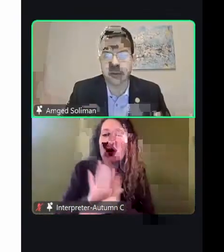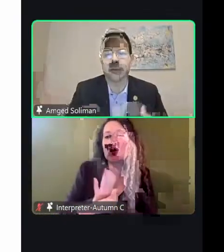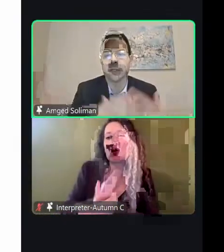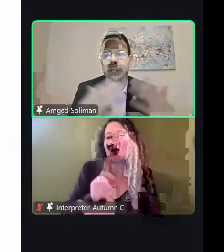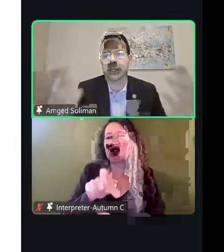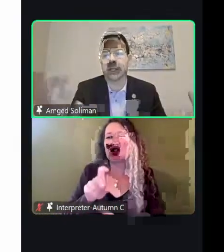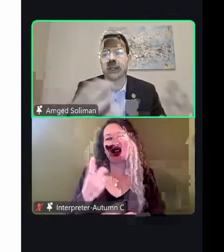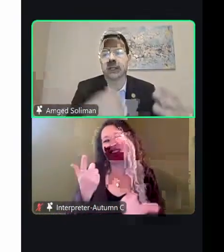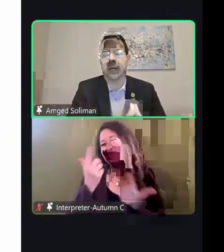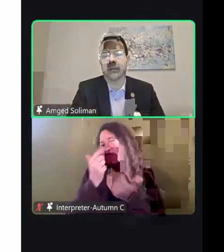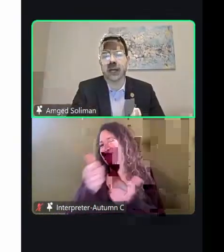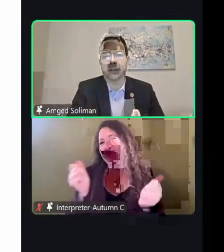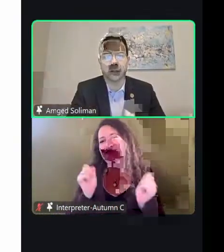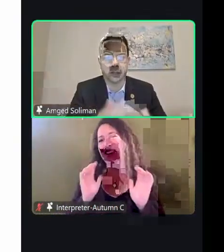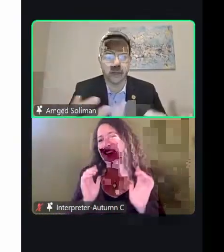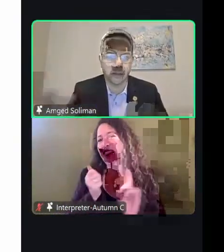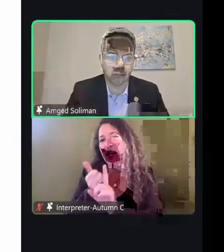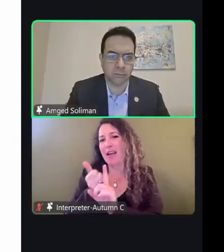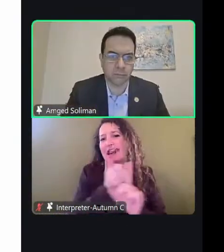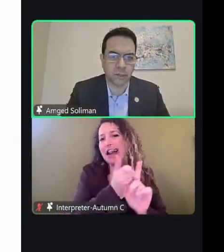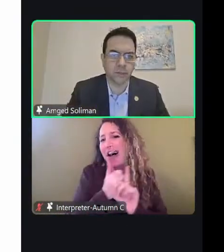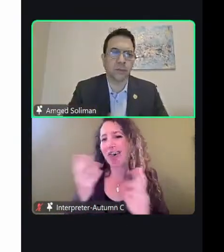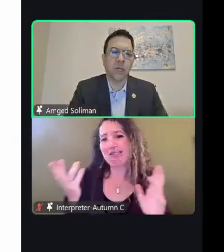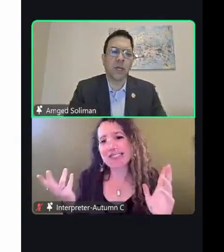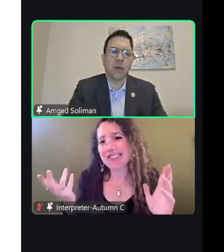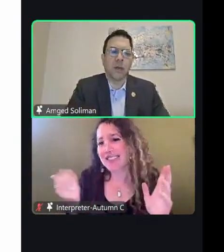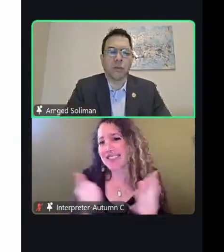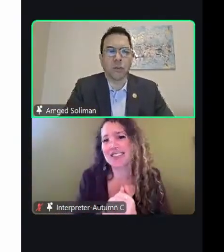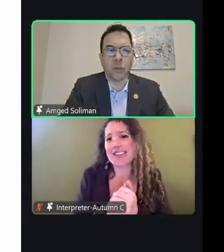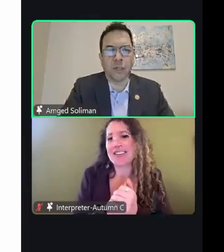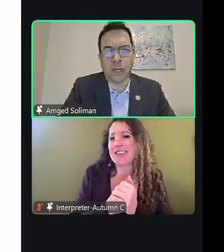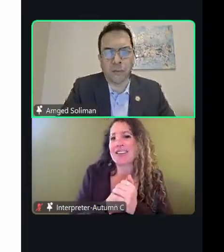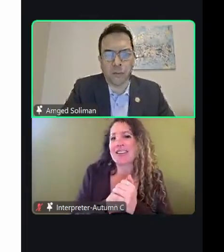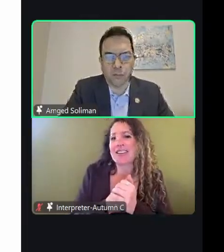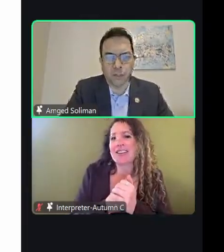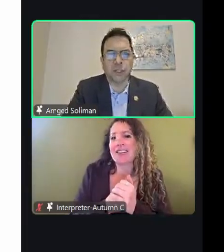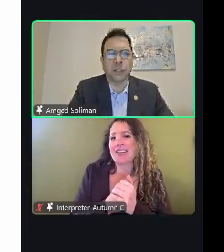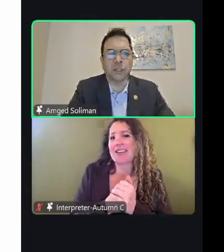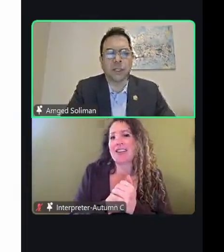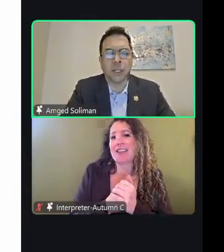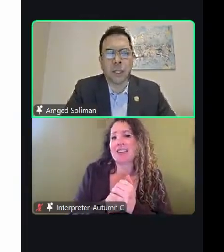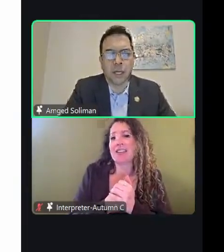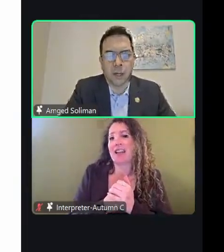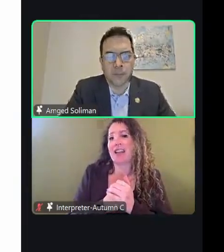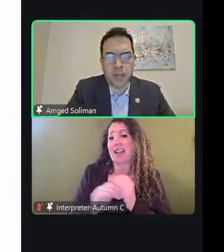of their own volition. Um doctors should be you know pursuing this out of their own volition. Um